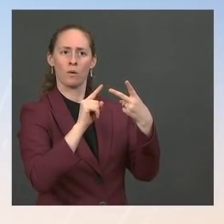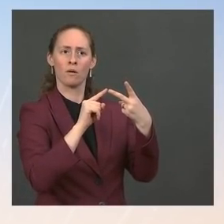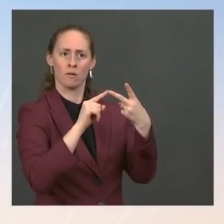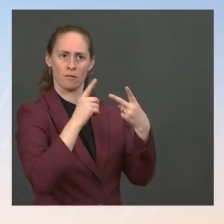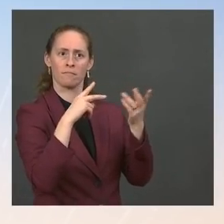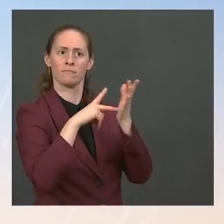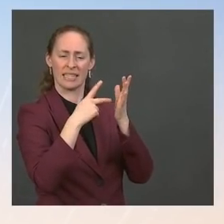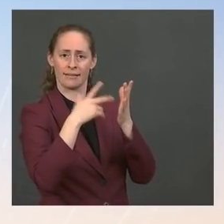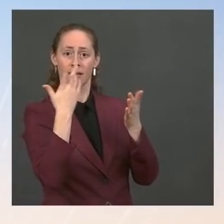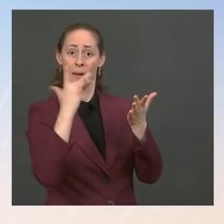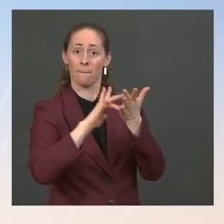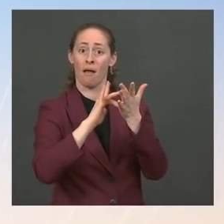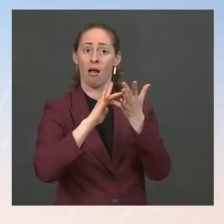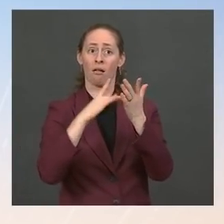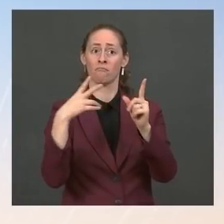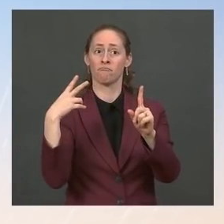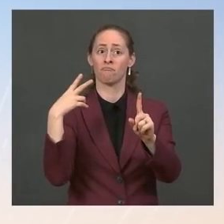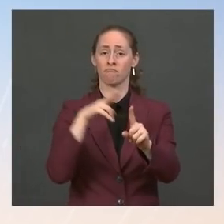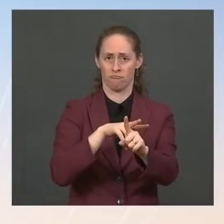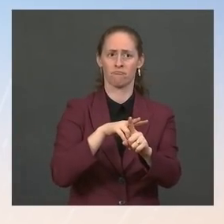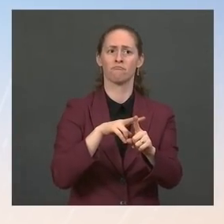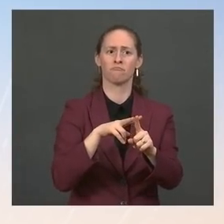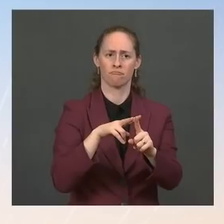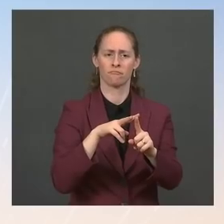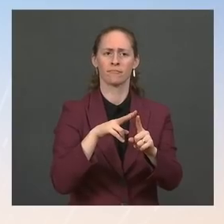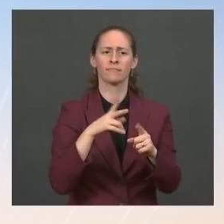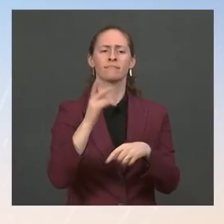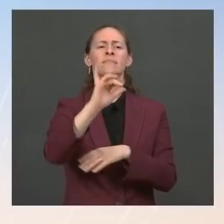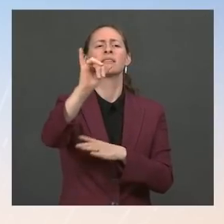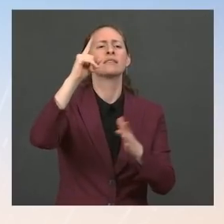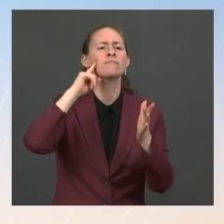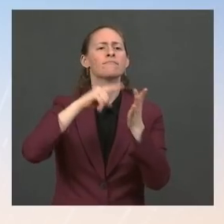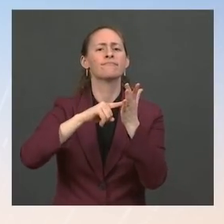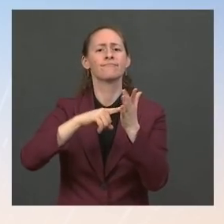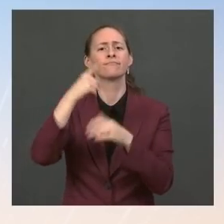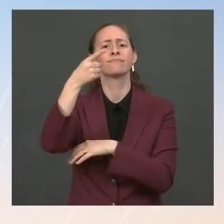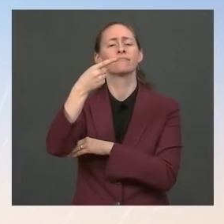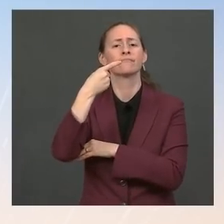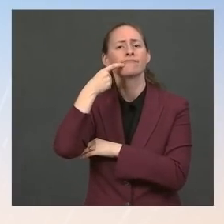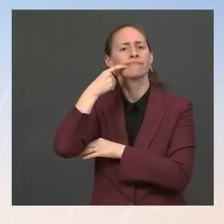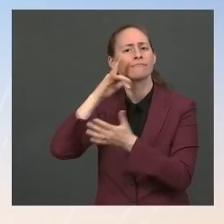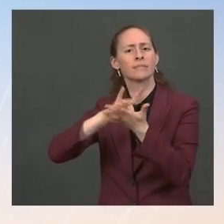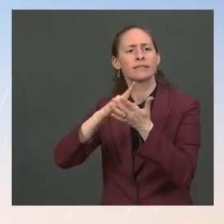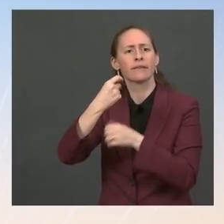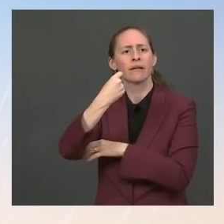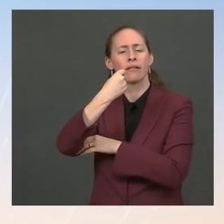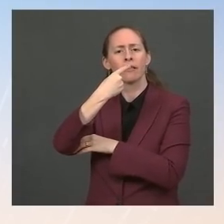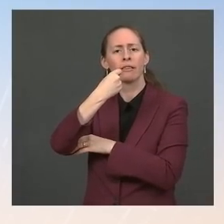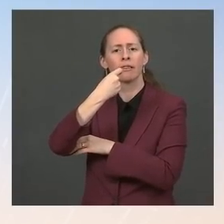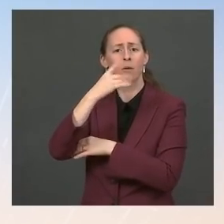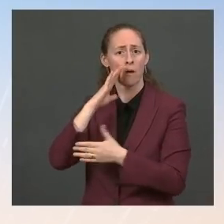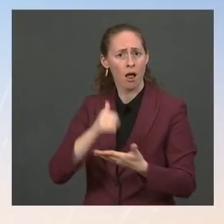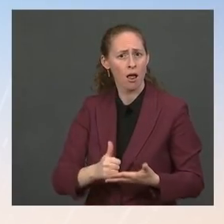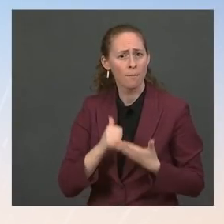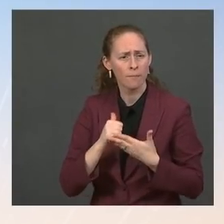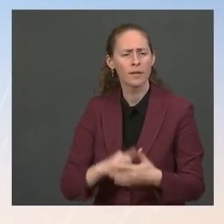on the role of the pharmaceutical industry in the opioid epidemic. He has also been an advocate for lowering the cost of prescription drugs